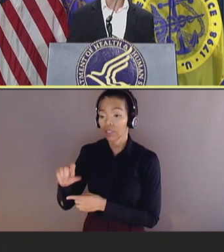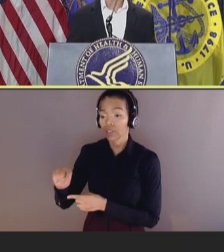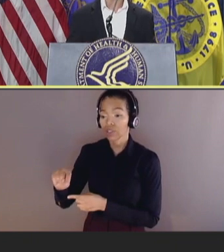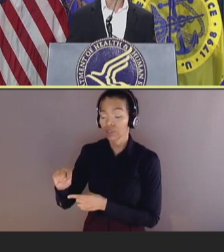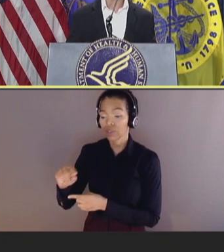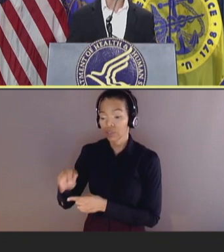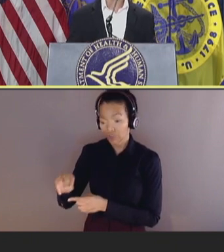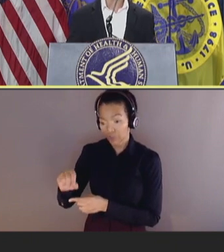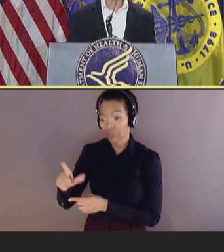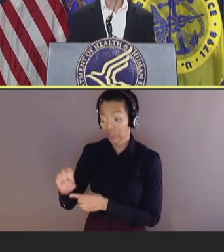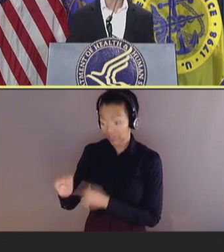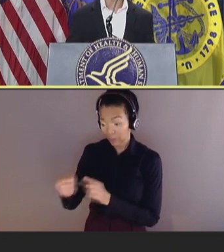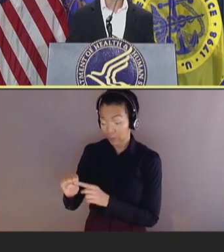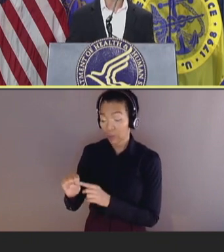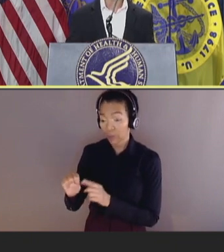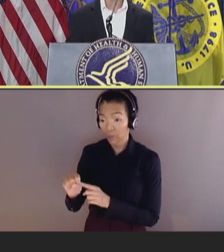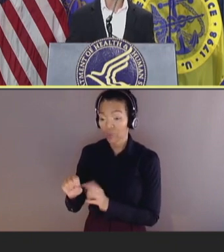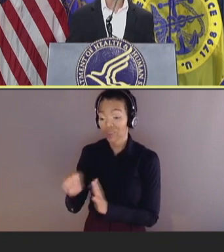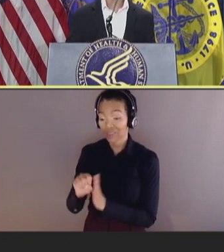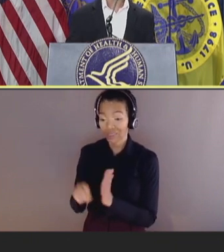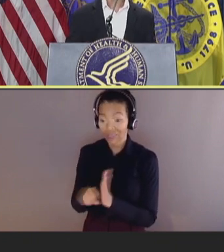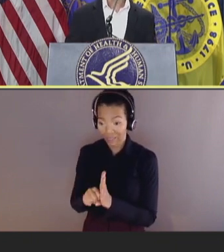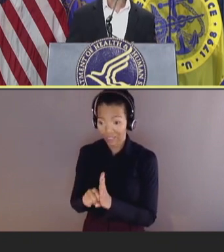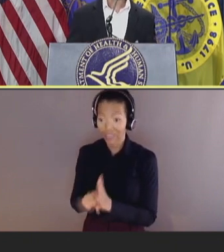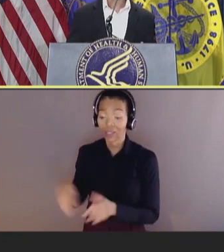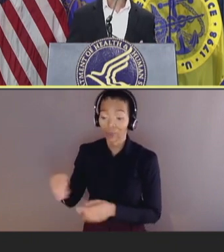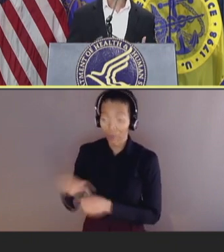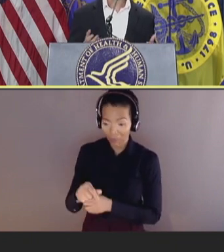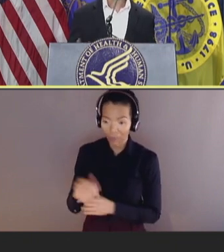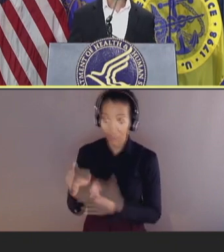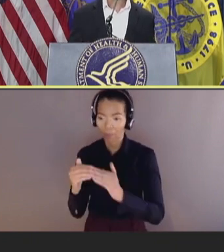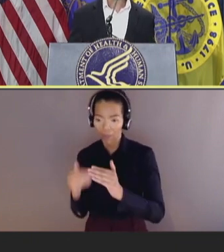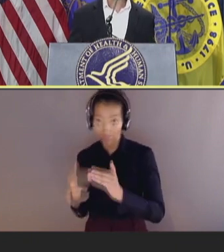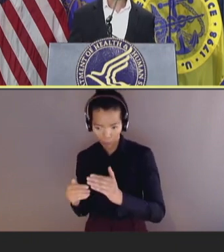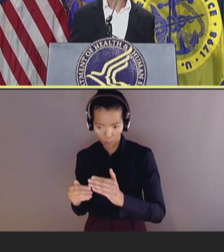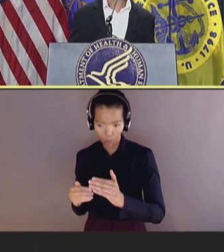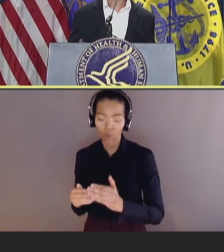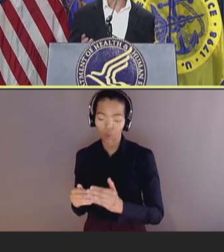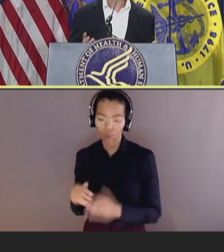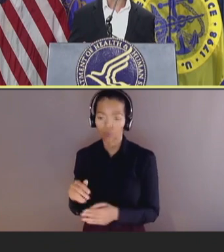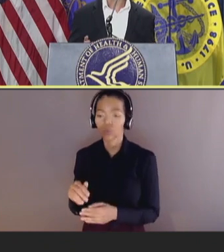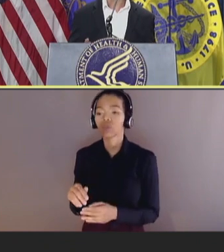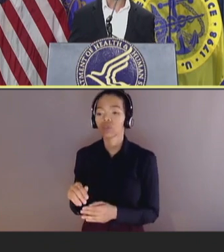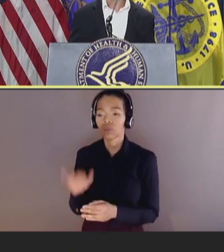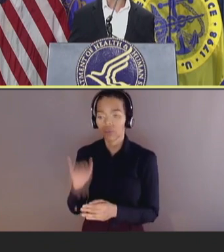reimbursing below that benchmark rate. We can also see for vaccine administration, every state was